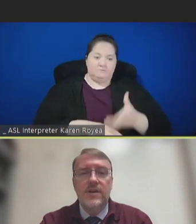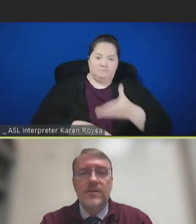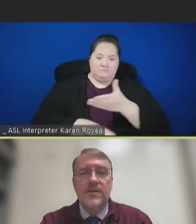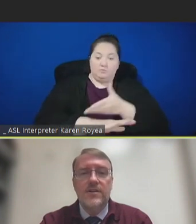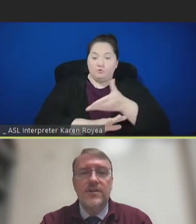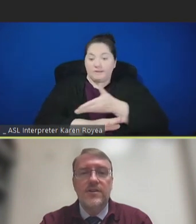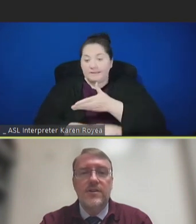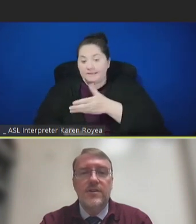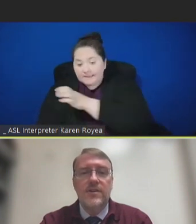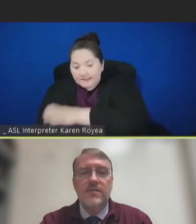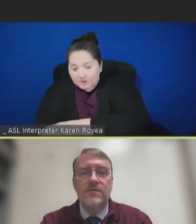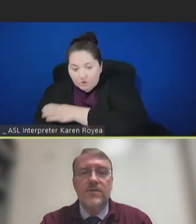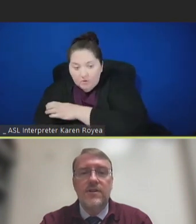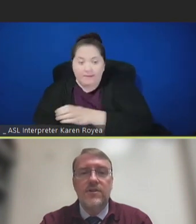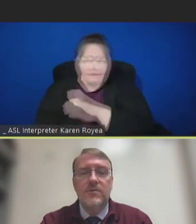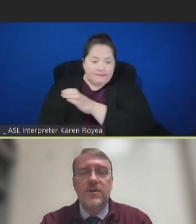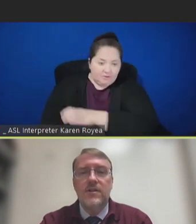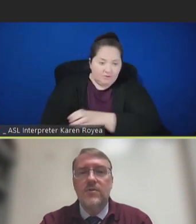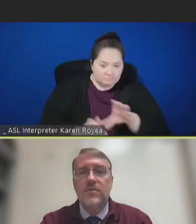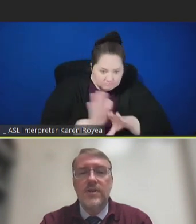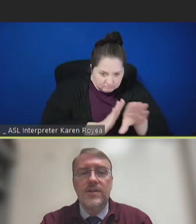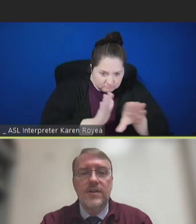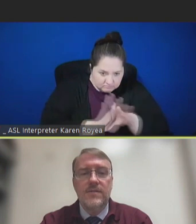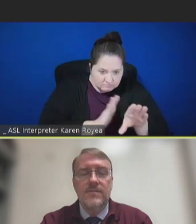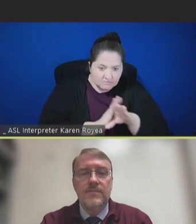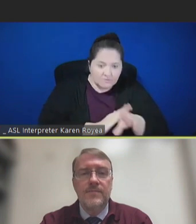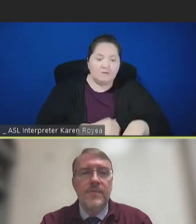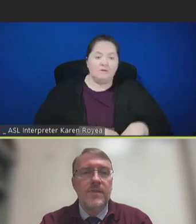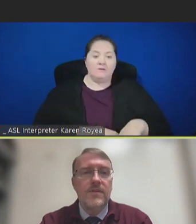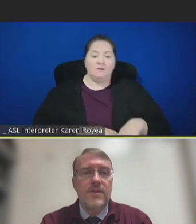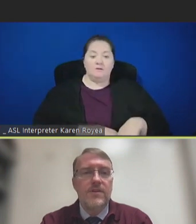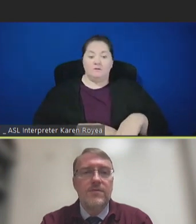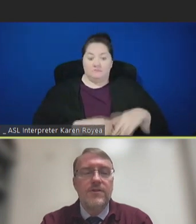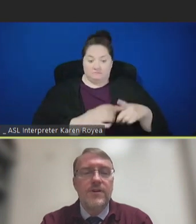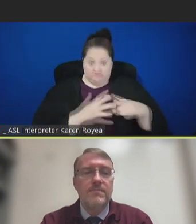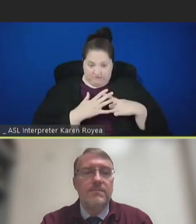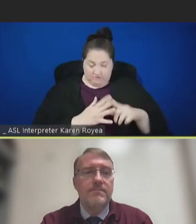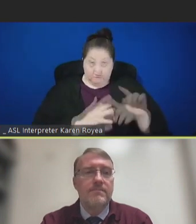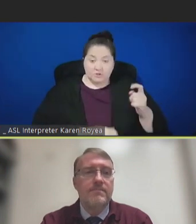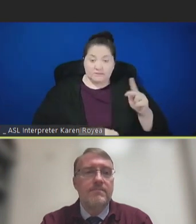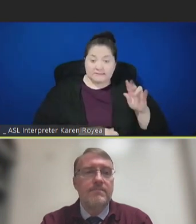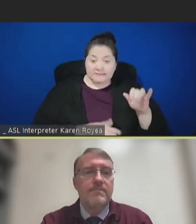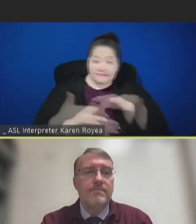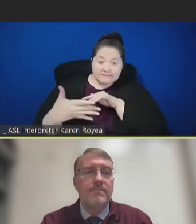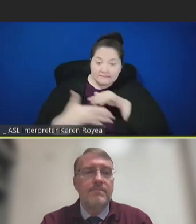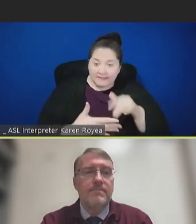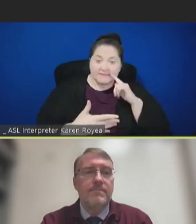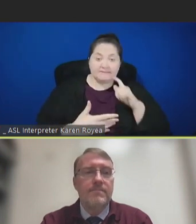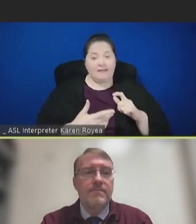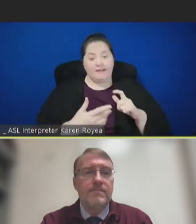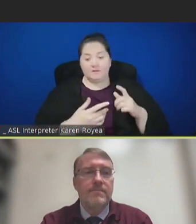toxicology studies and first in human clinical testing. Thank you for your time.